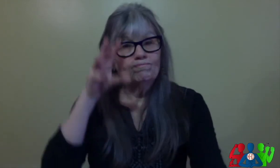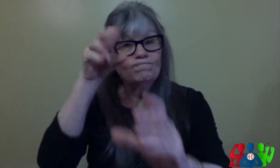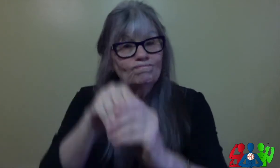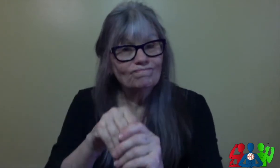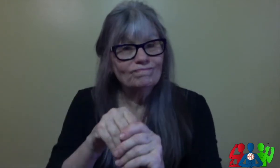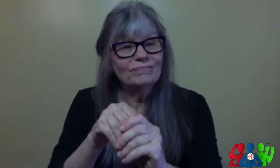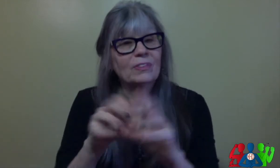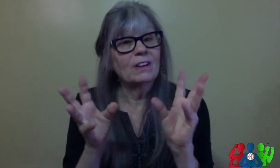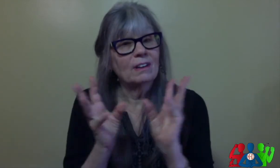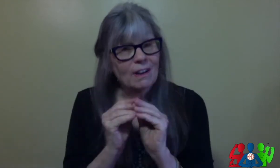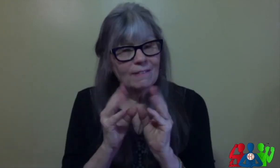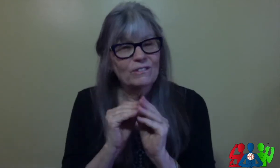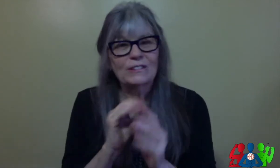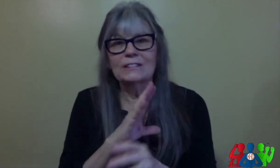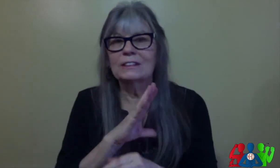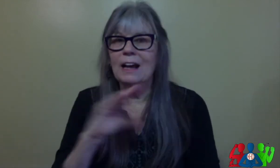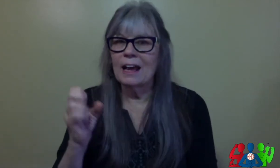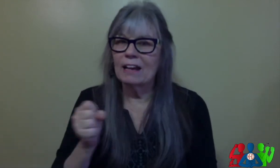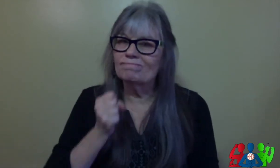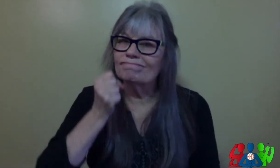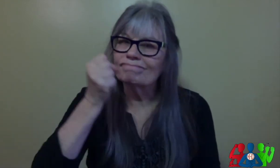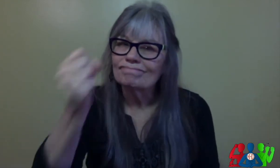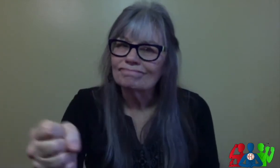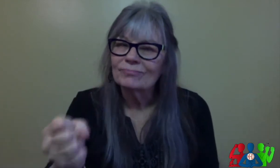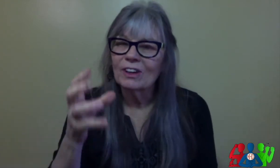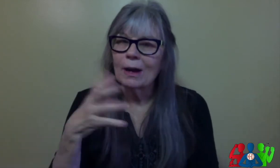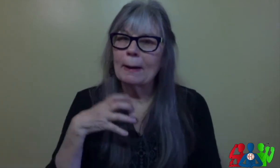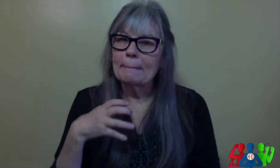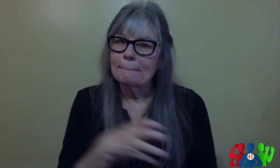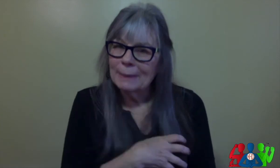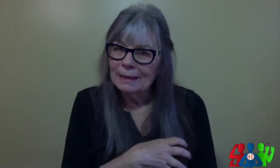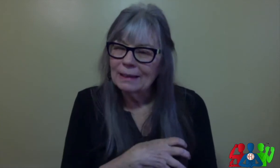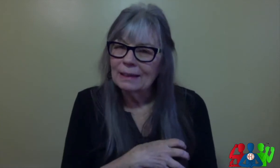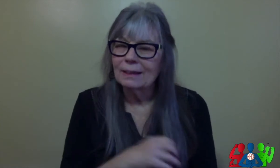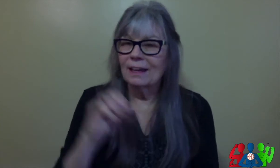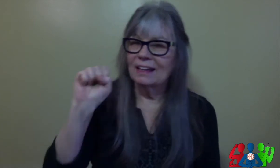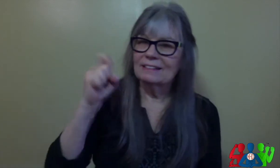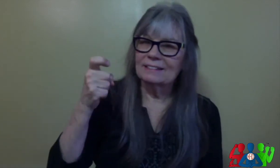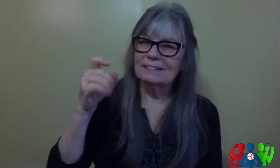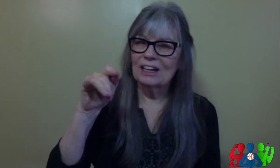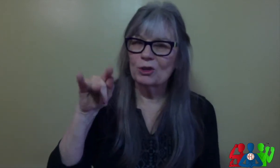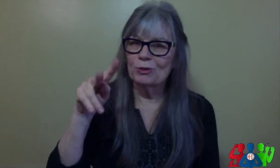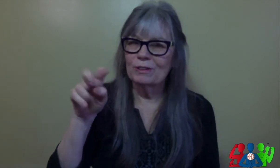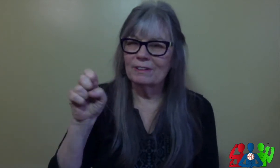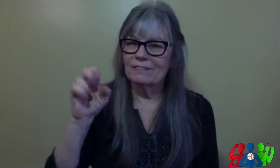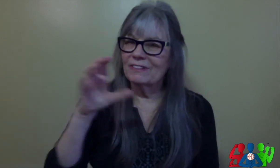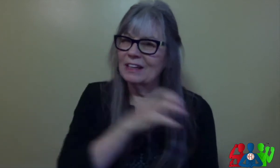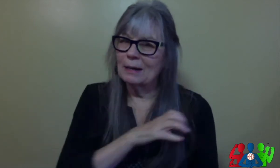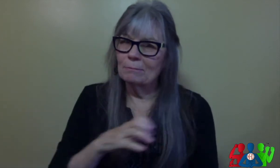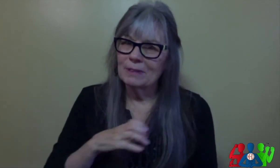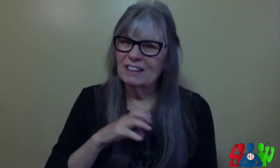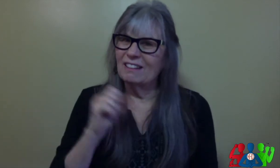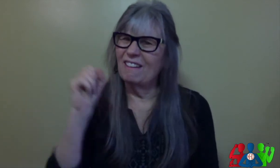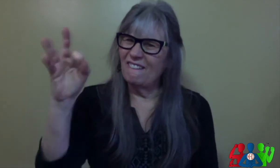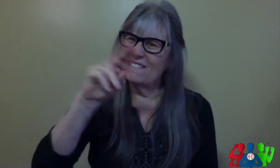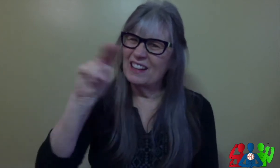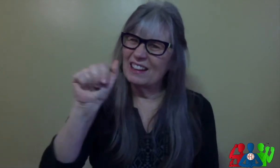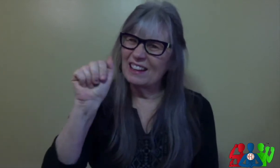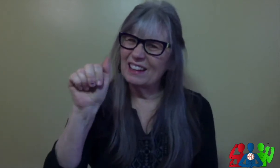participated in the NAD Conference. She was actually nominated to be on the executive